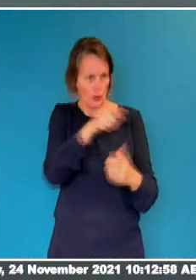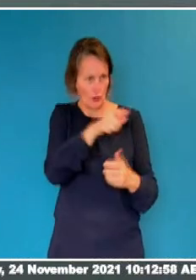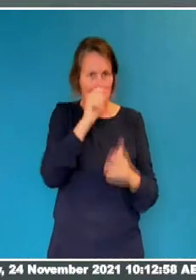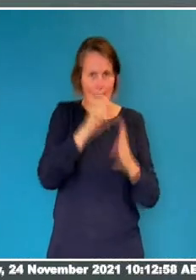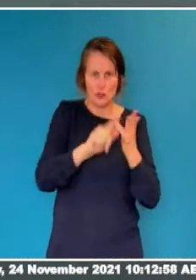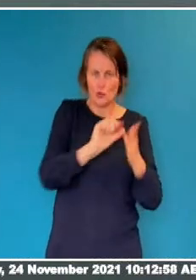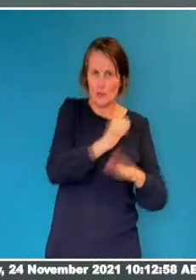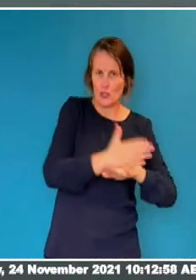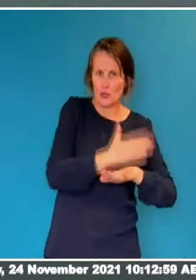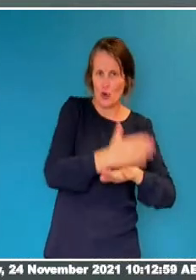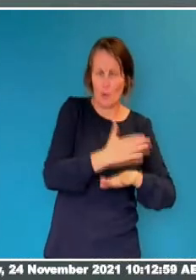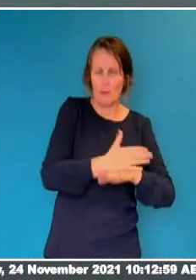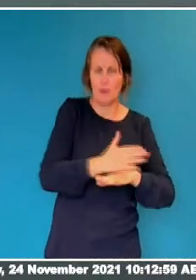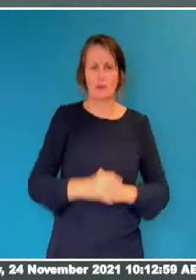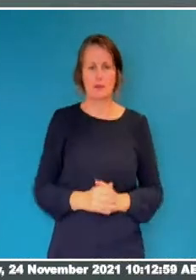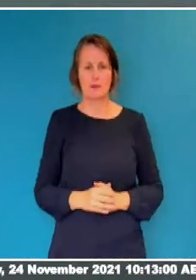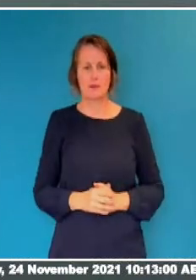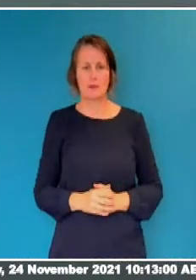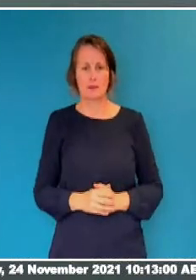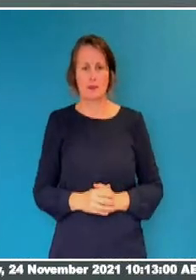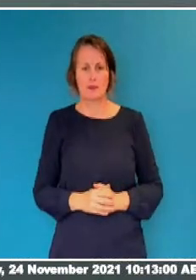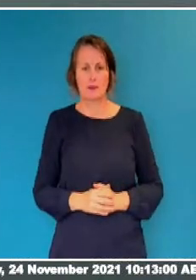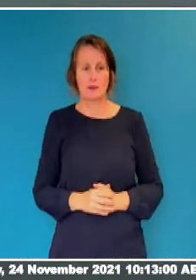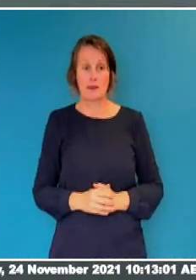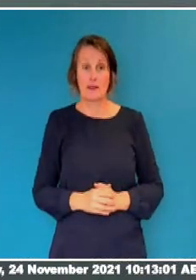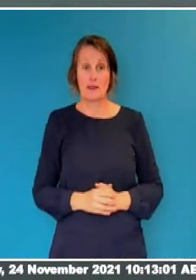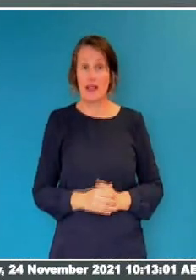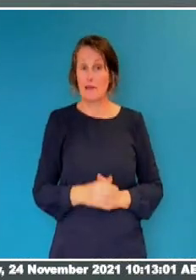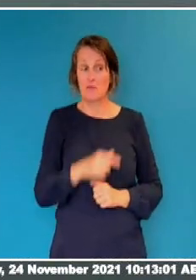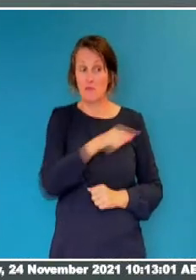in many cases they identify what additional support they may need.